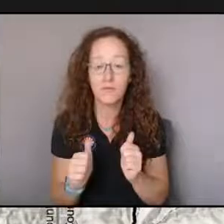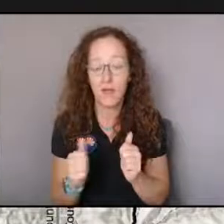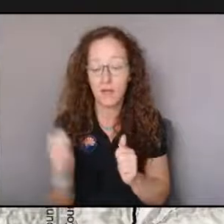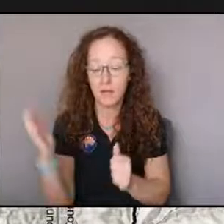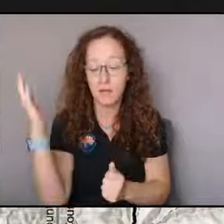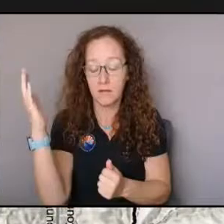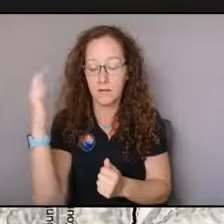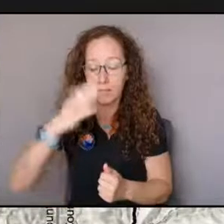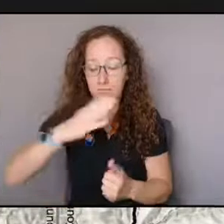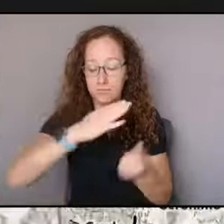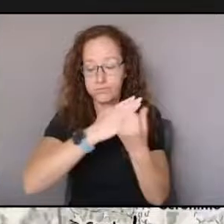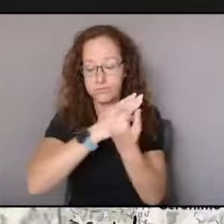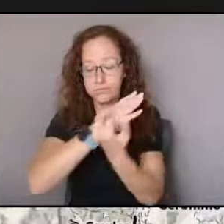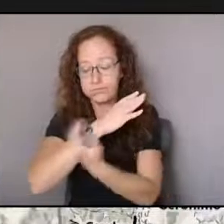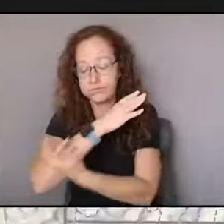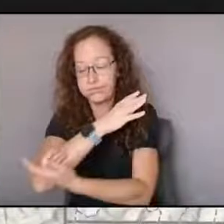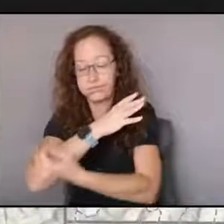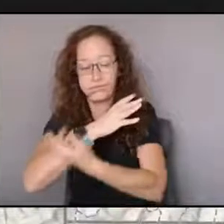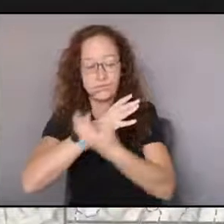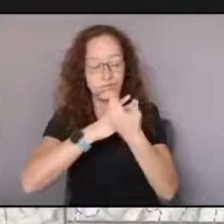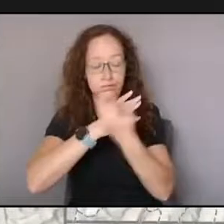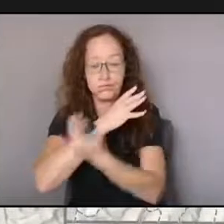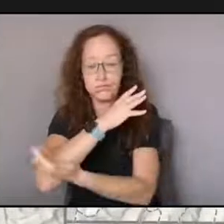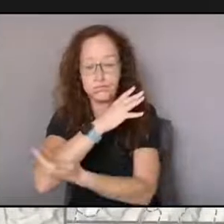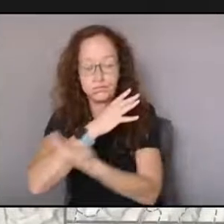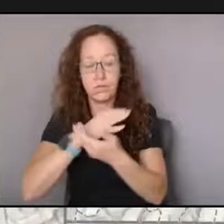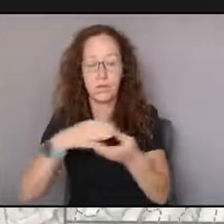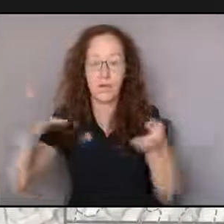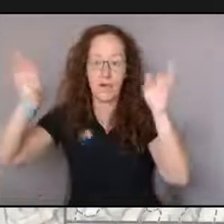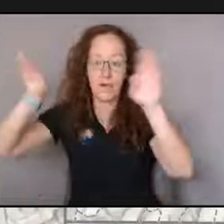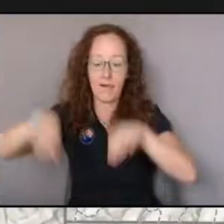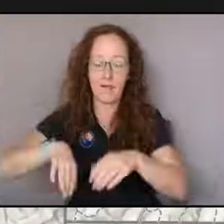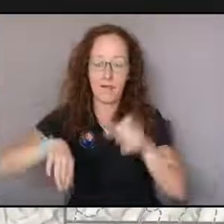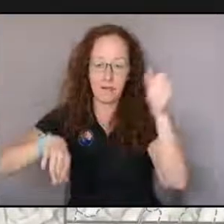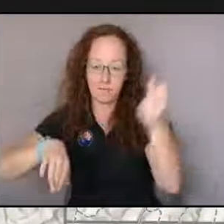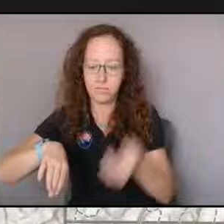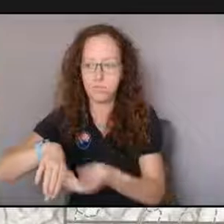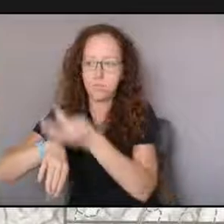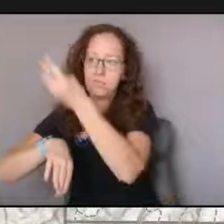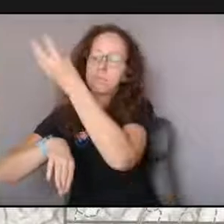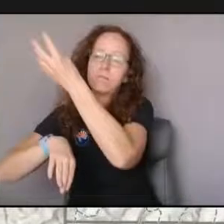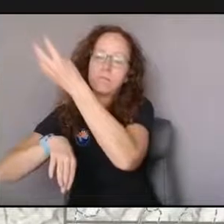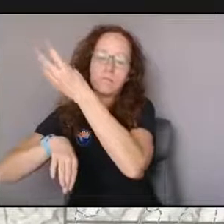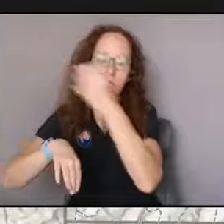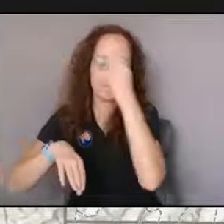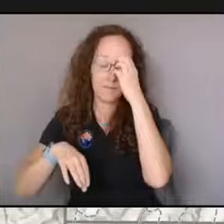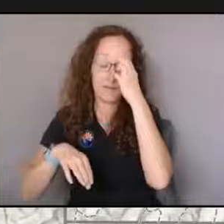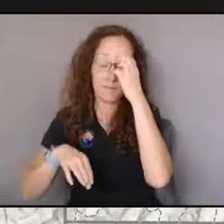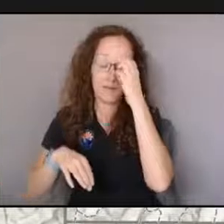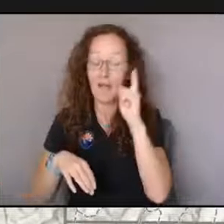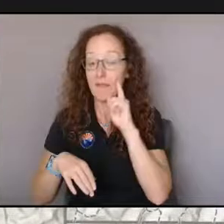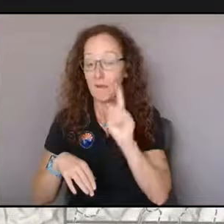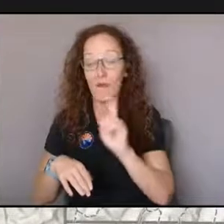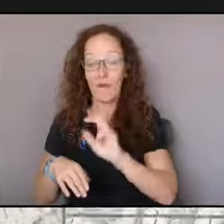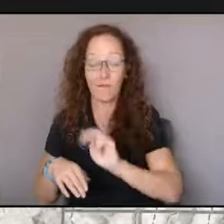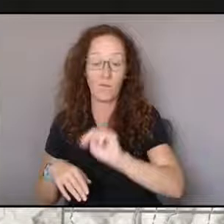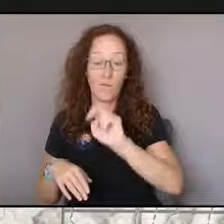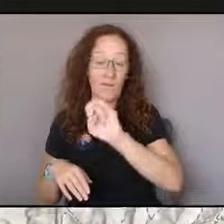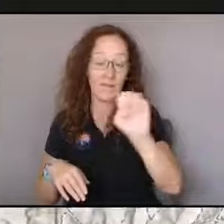GOING TO TRY TO SLOPE, GET A LINE IN THE CANYONS AND MAKE RUNS UP TOWARDS THE NORTHEAST BUT GO BACK INTO